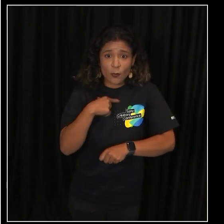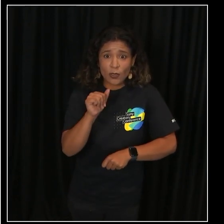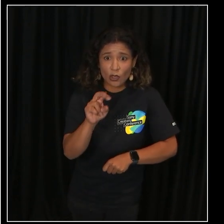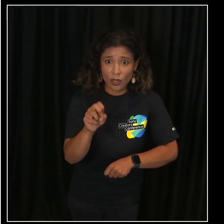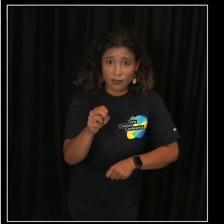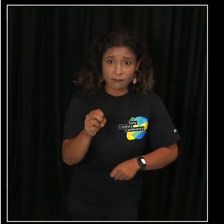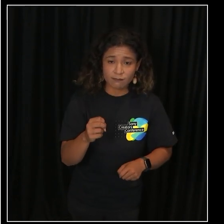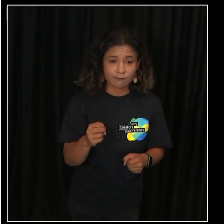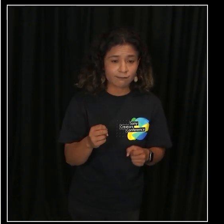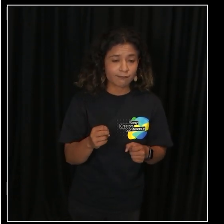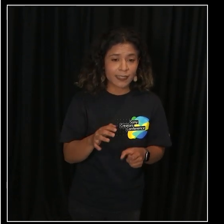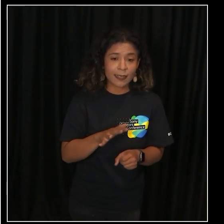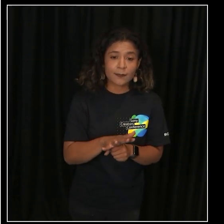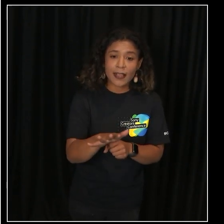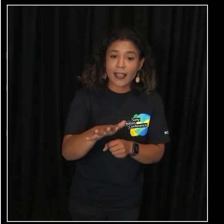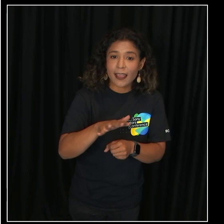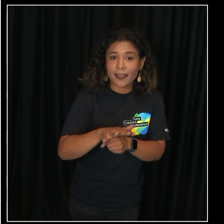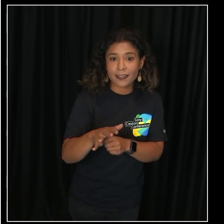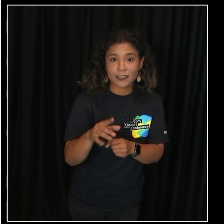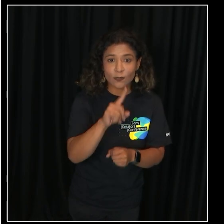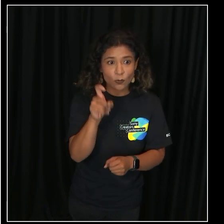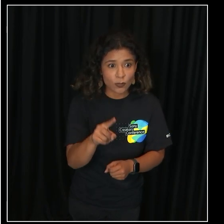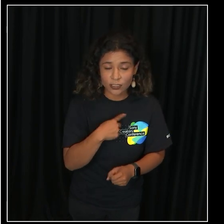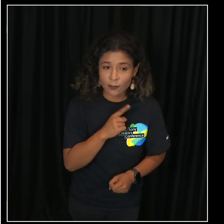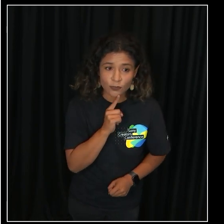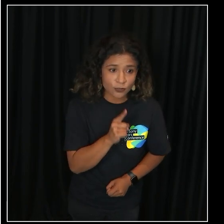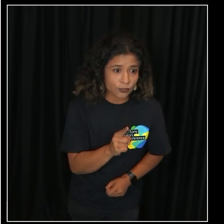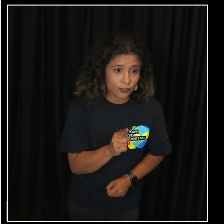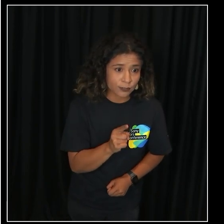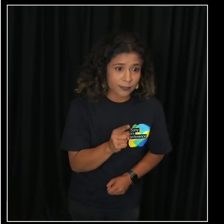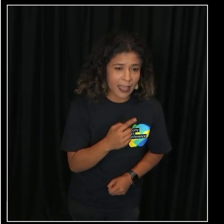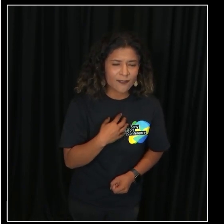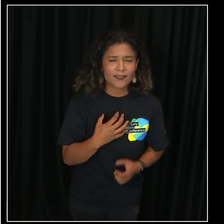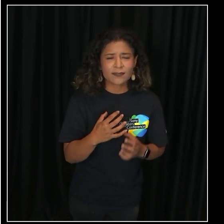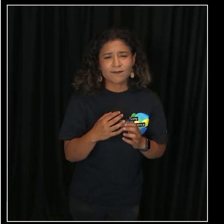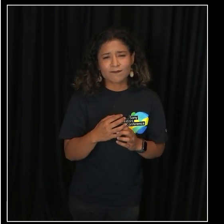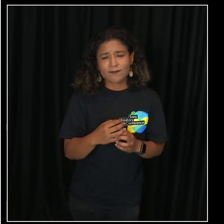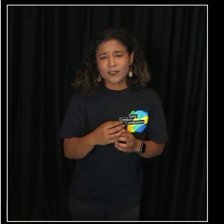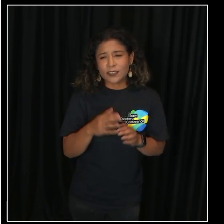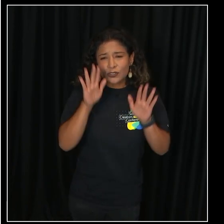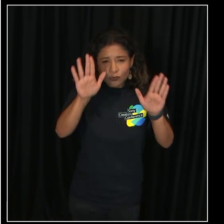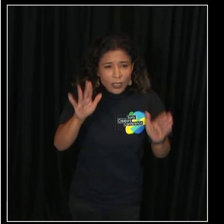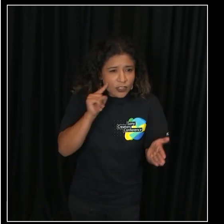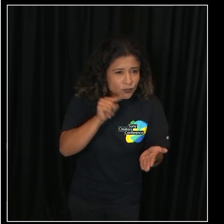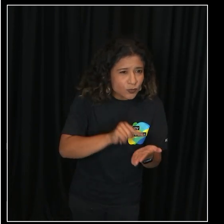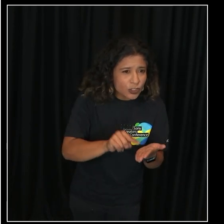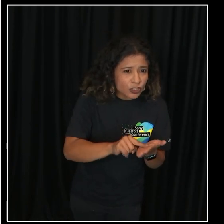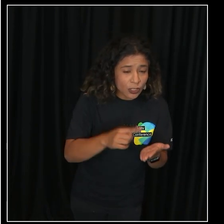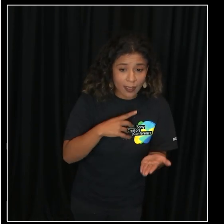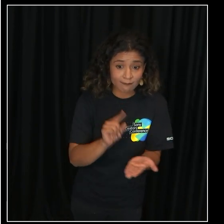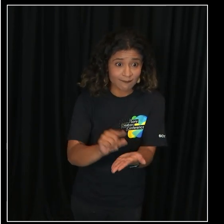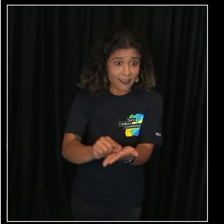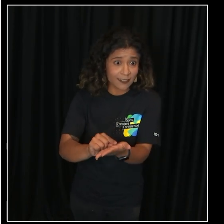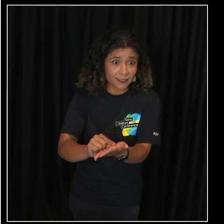As we alluded to earlier, there's a lot of great research in white papers. There's a lot of awesome open source work happening.